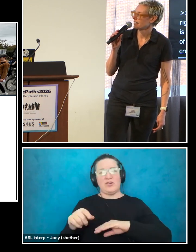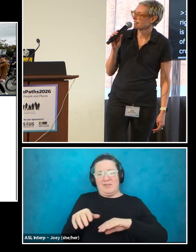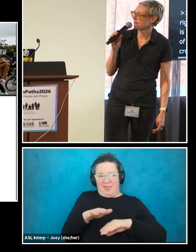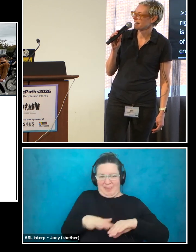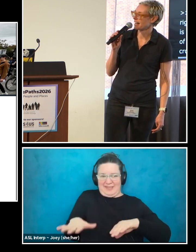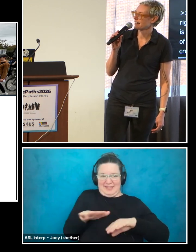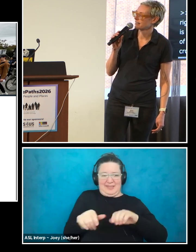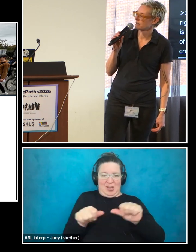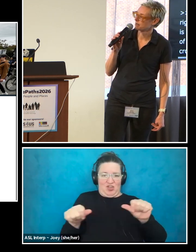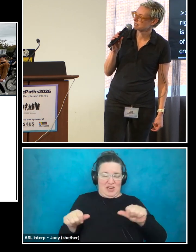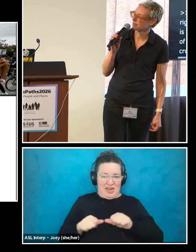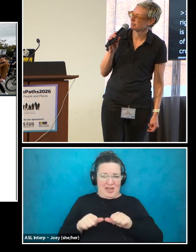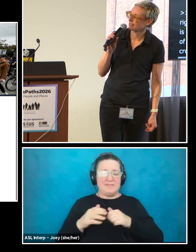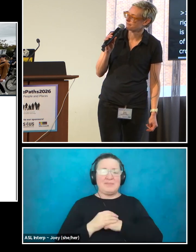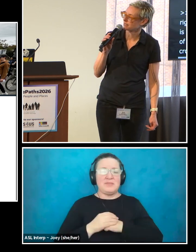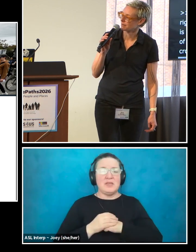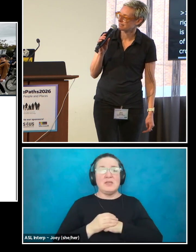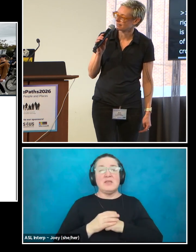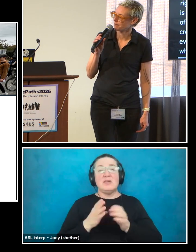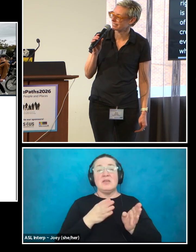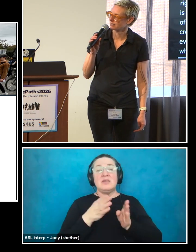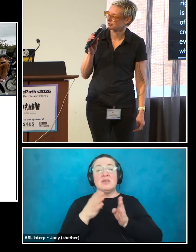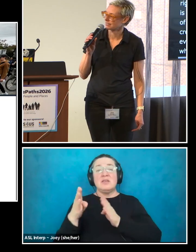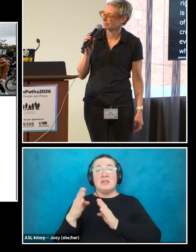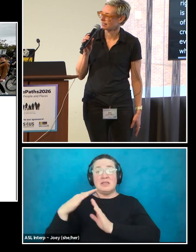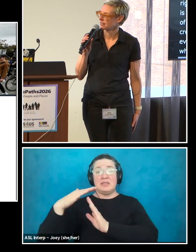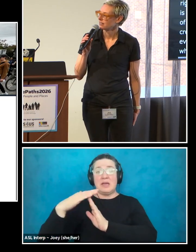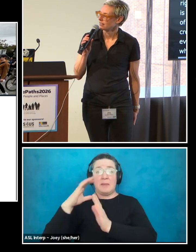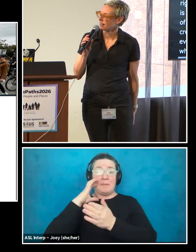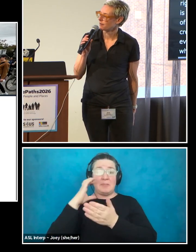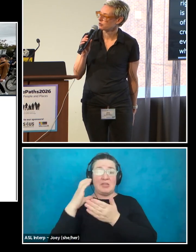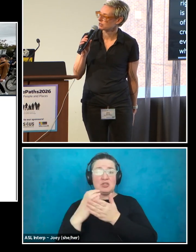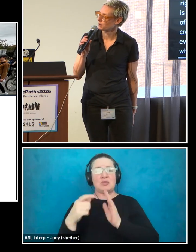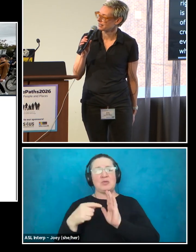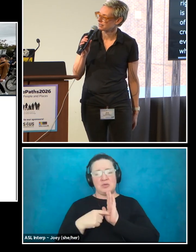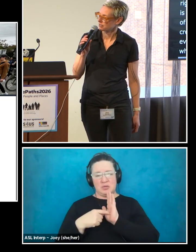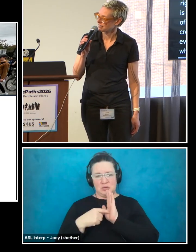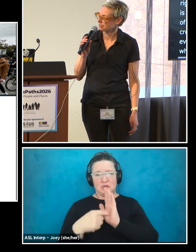that we had. And then the picture on the left is Ma Micah Lusignan um who's a blind transit